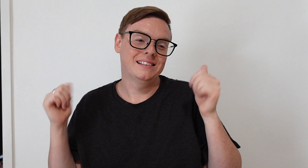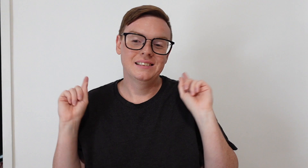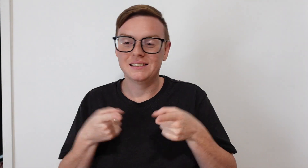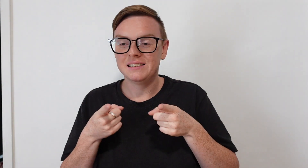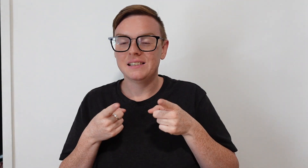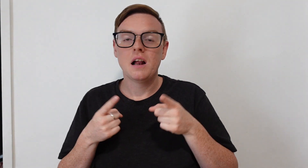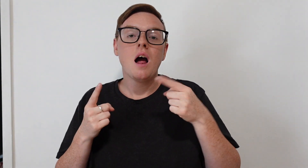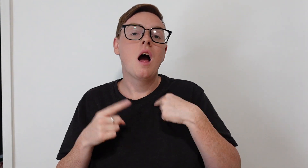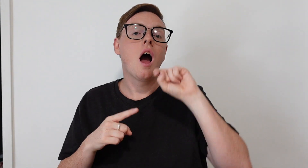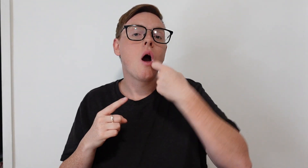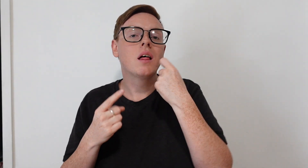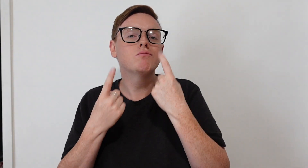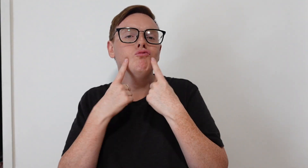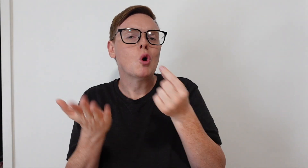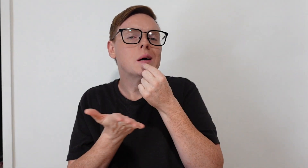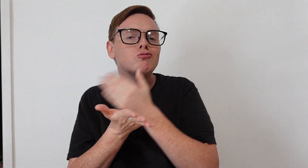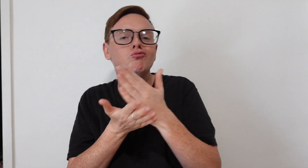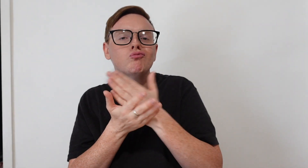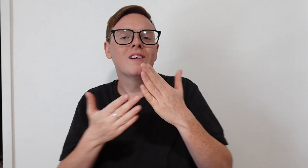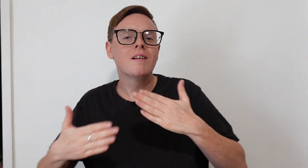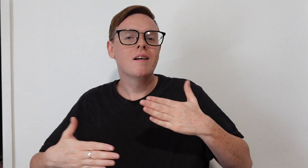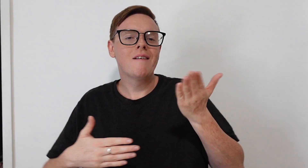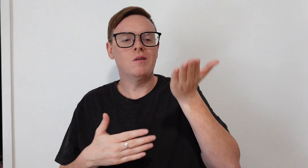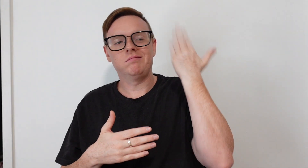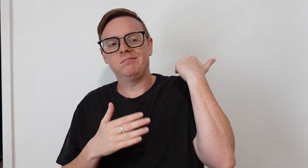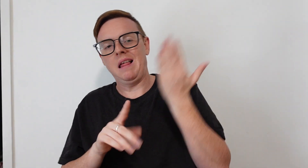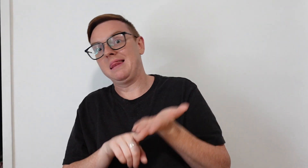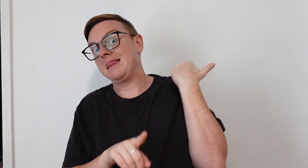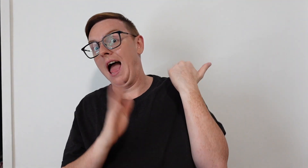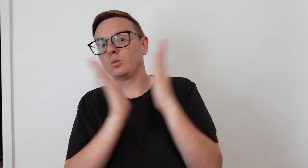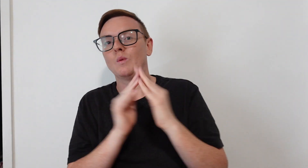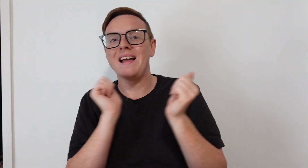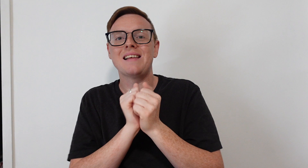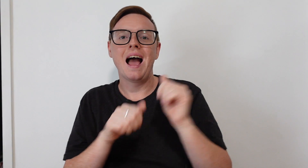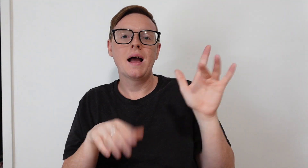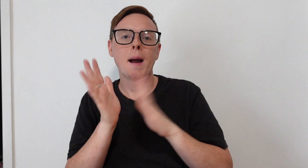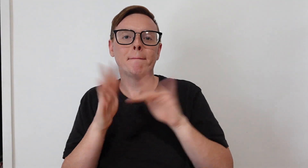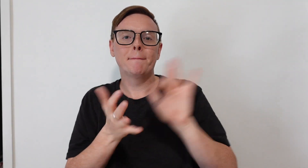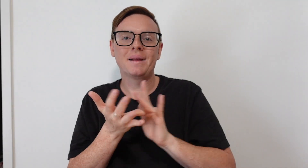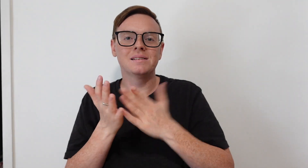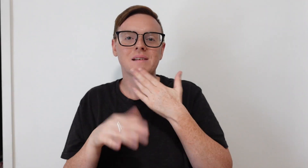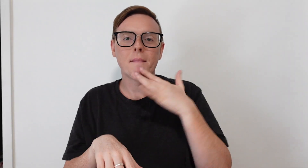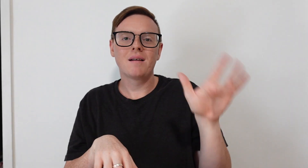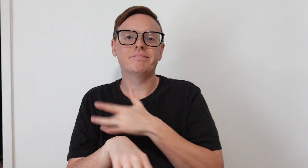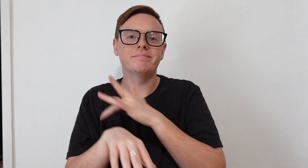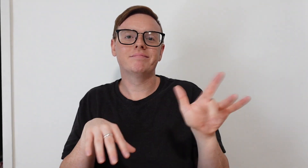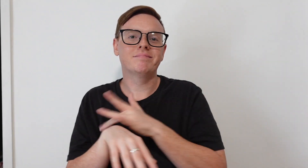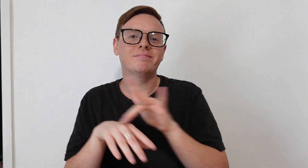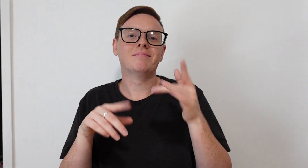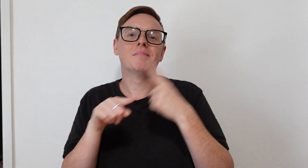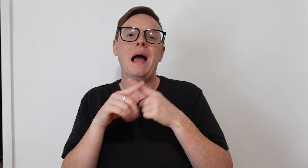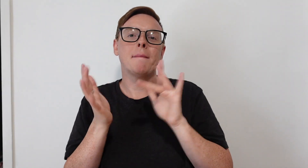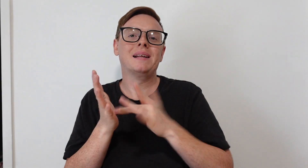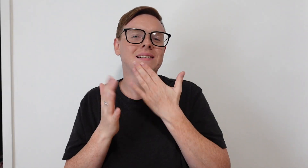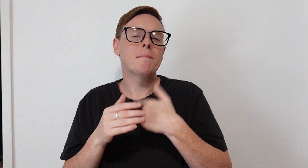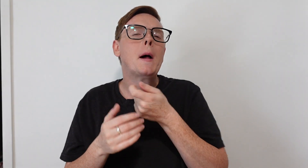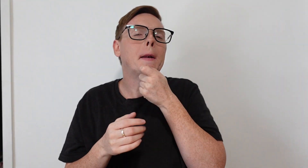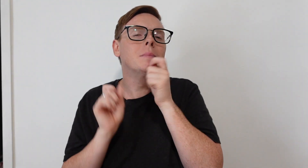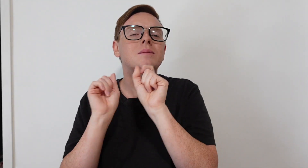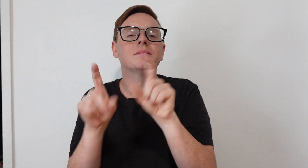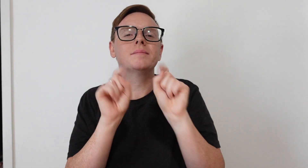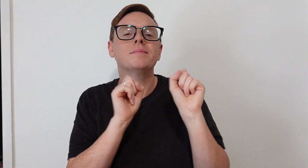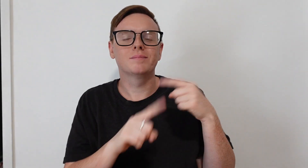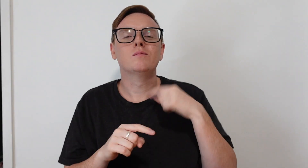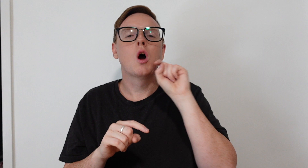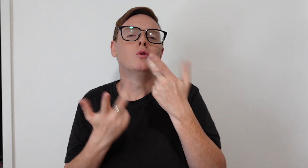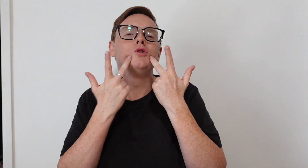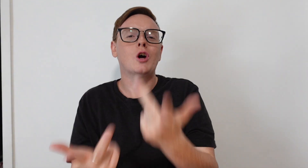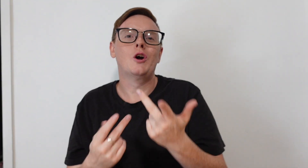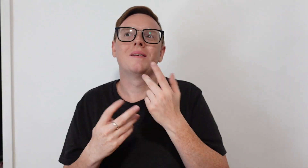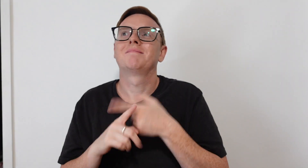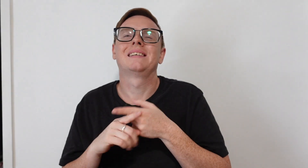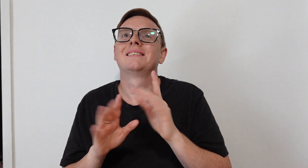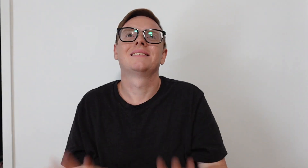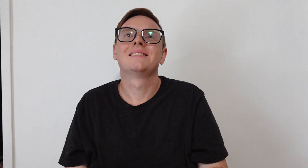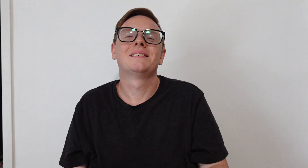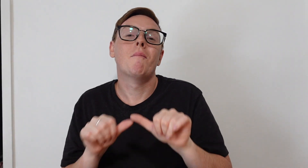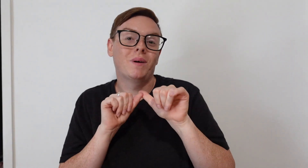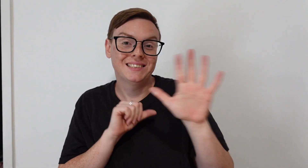I also will share few footages of Midsumma from last weekend. It was awesome!